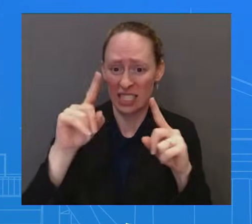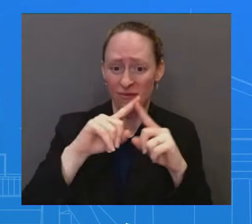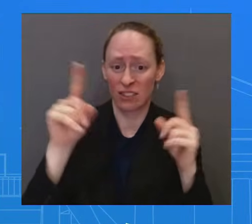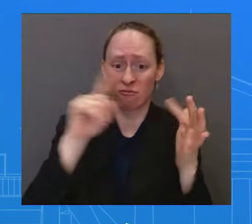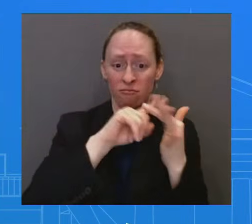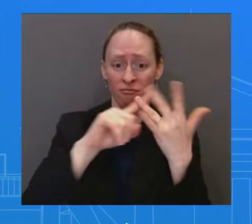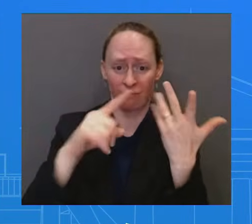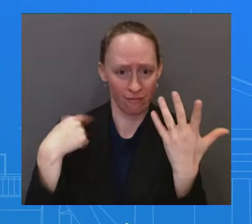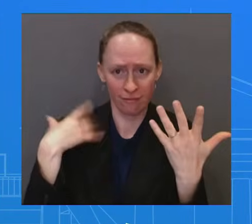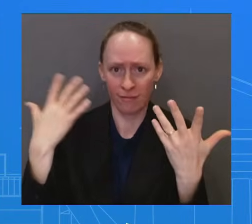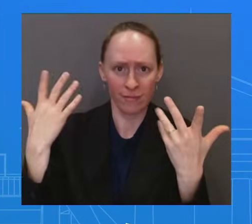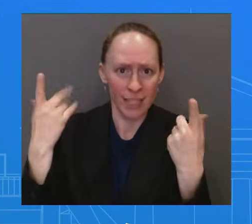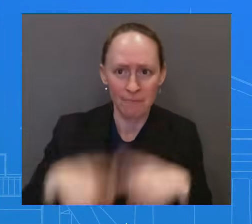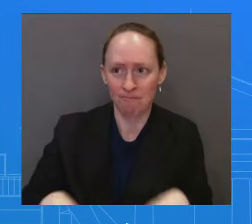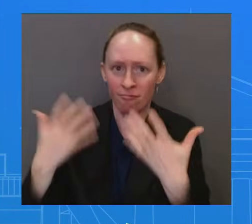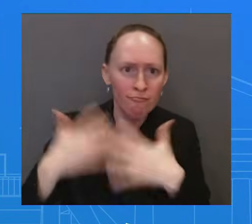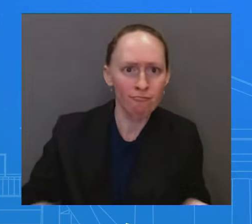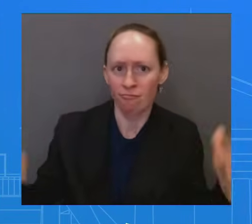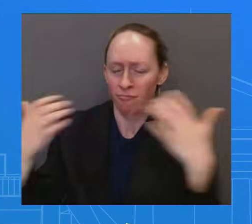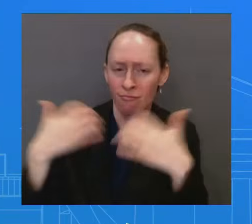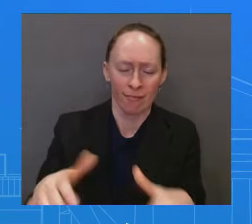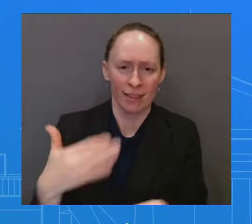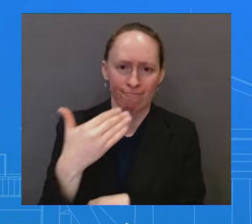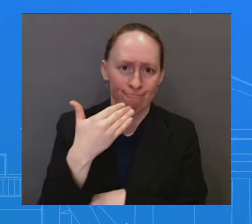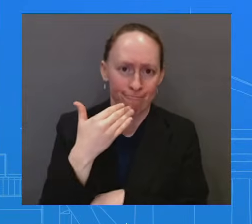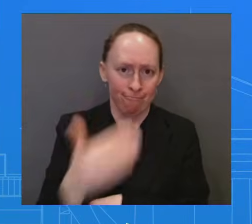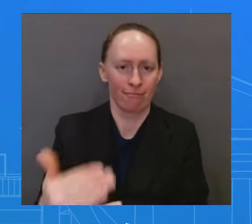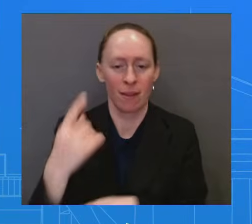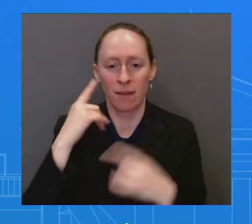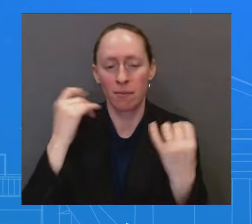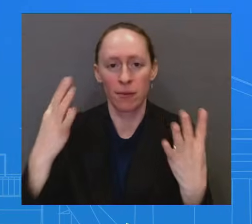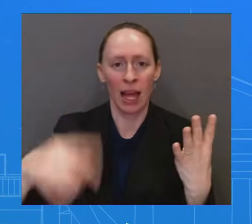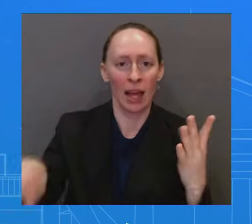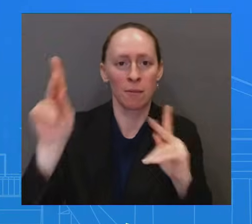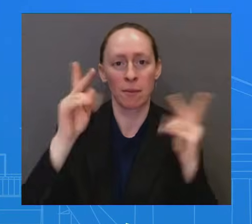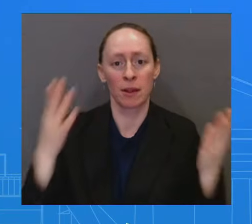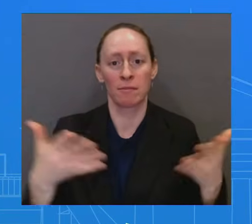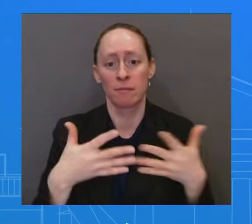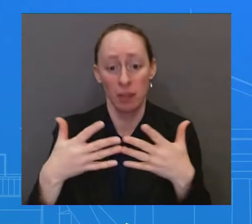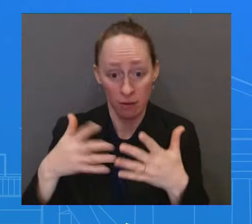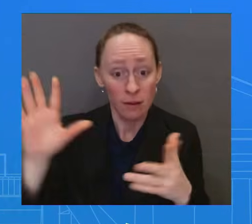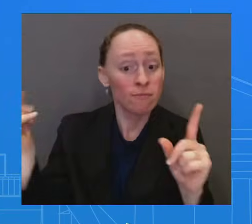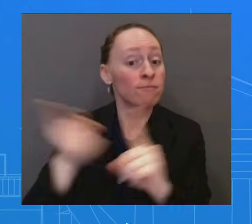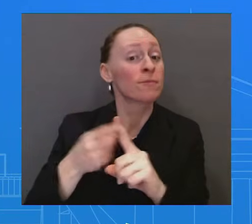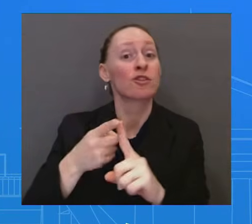for seniors and families, and he is delivering on that promise. Thanks to the Inflation Reduction Act,